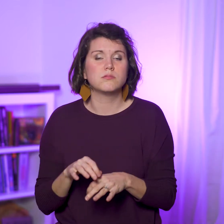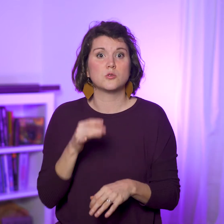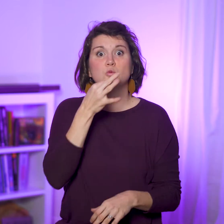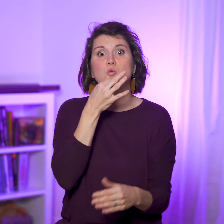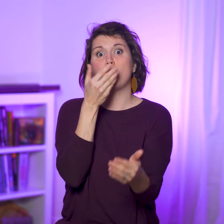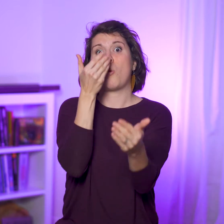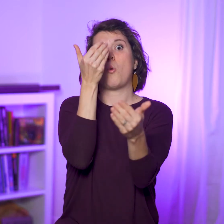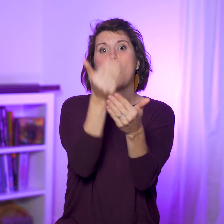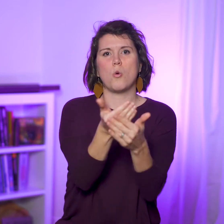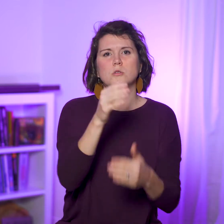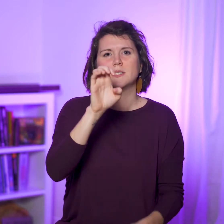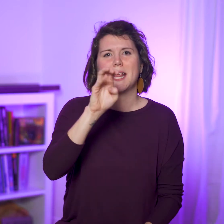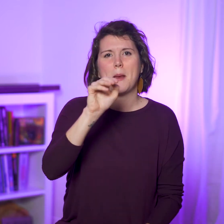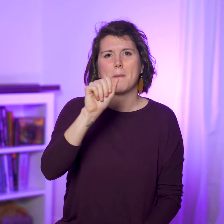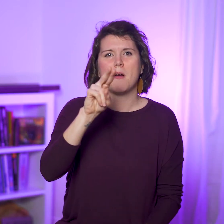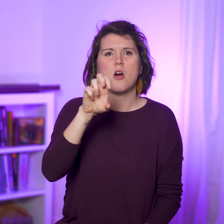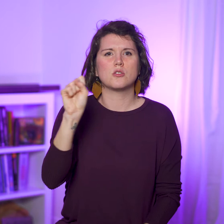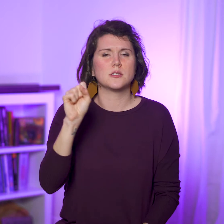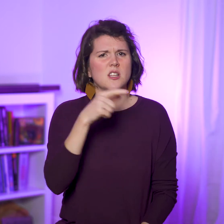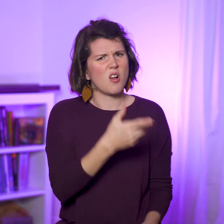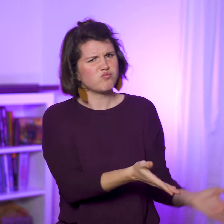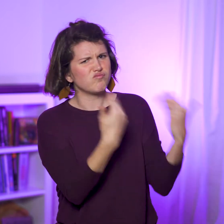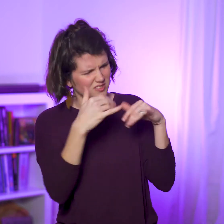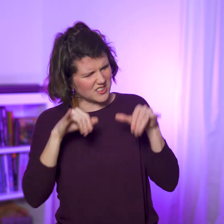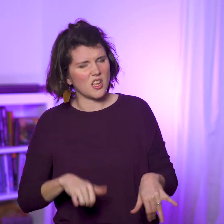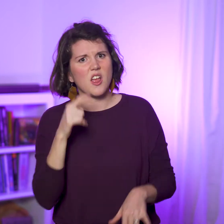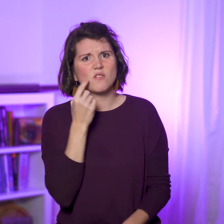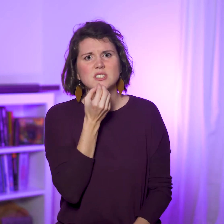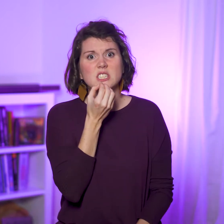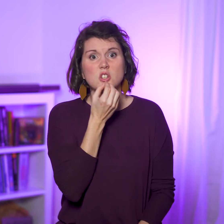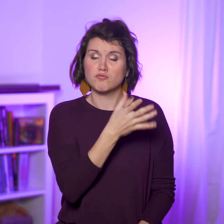As they get closer to Emmaus, they convince Him to stay for dinner,